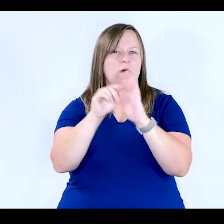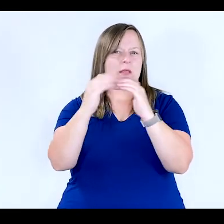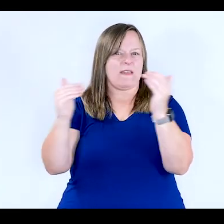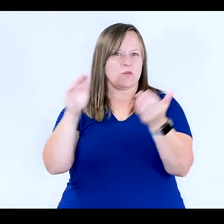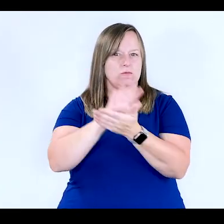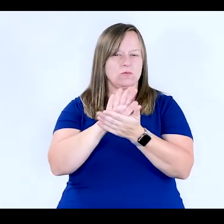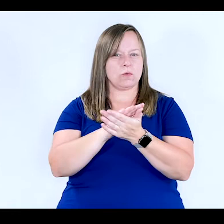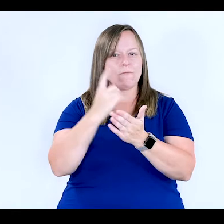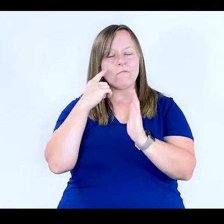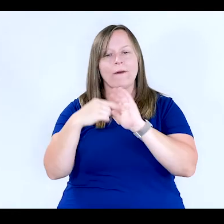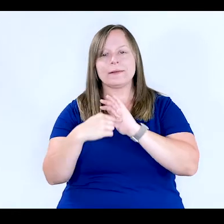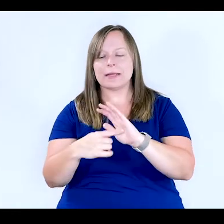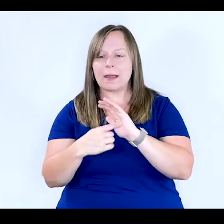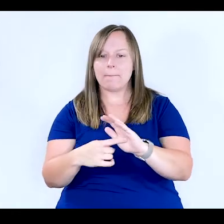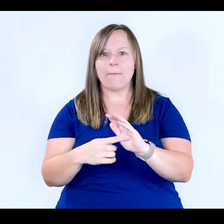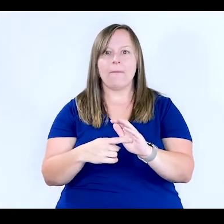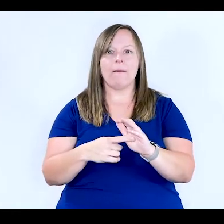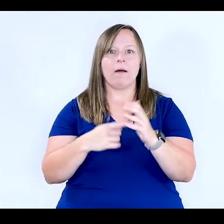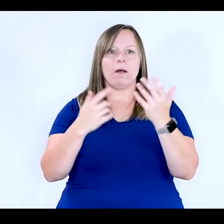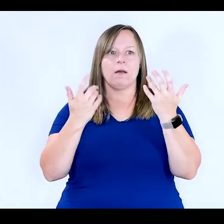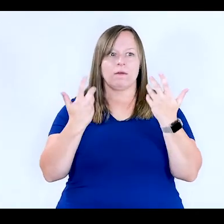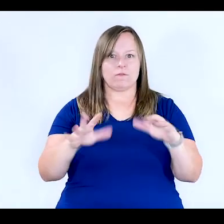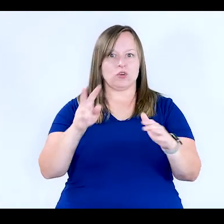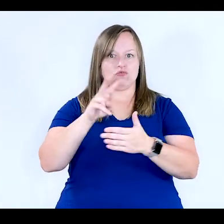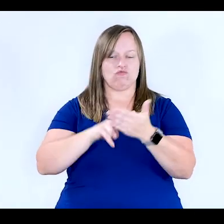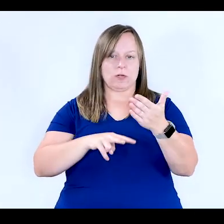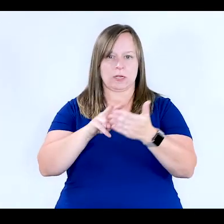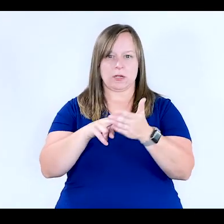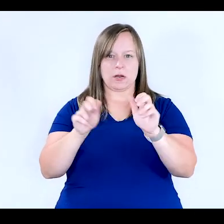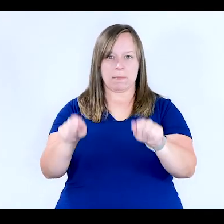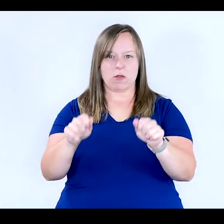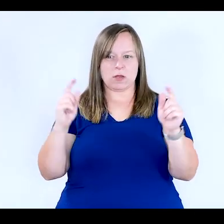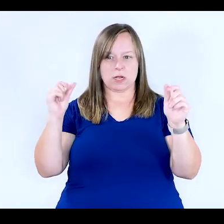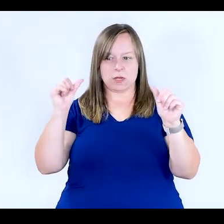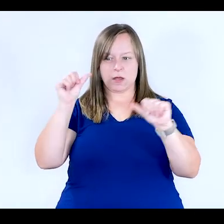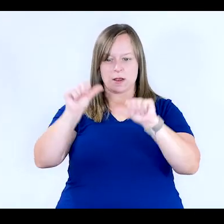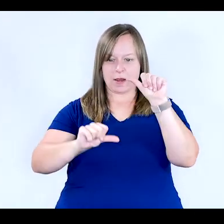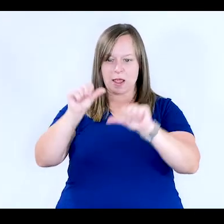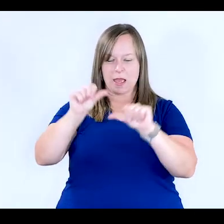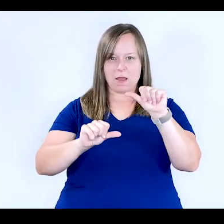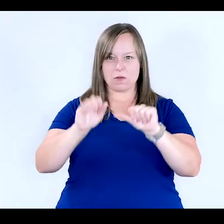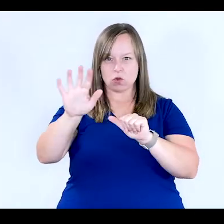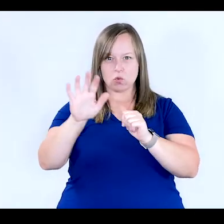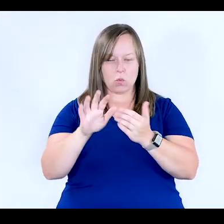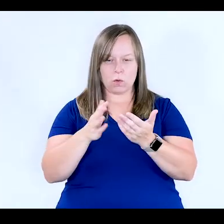in school. So, for example, after running a readability analysis on a piece of text,